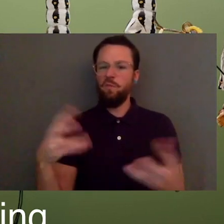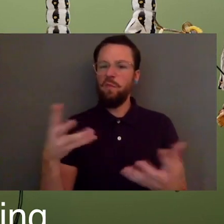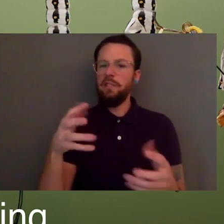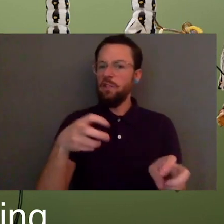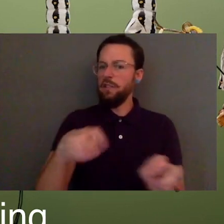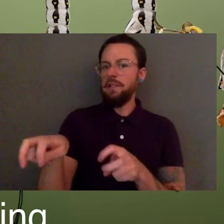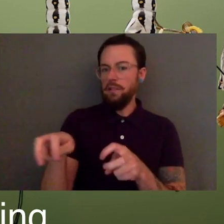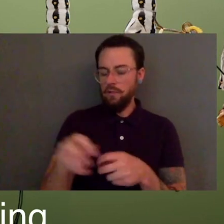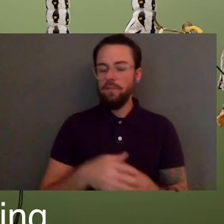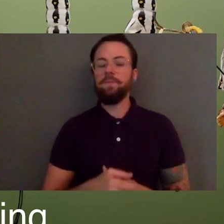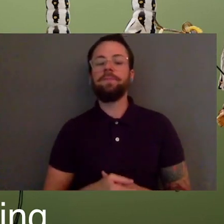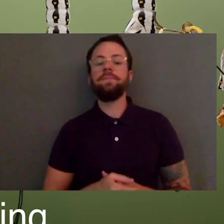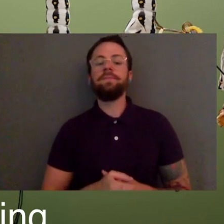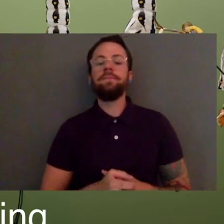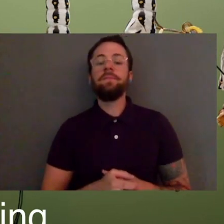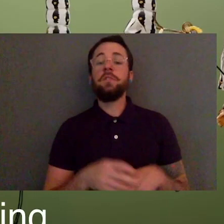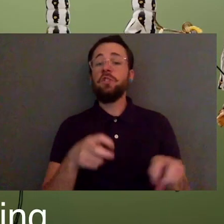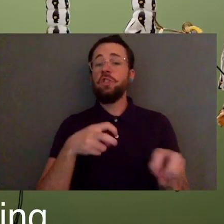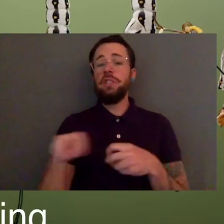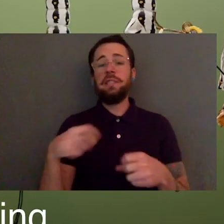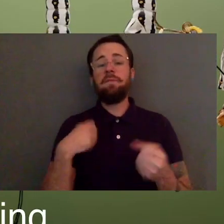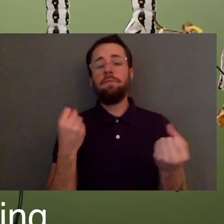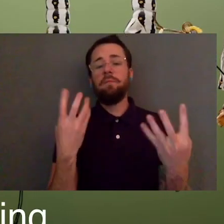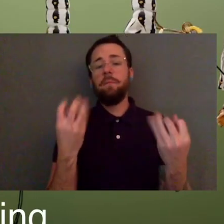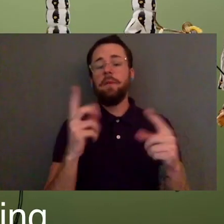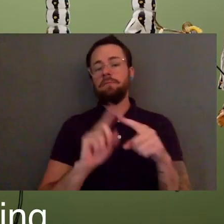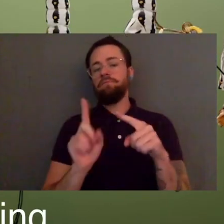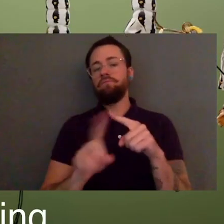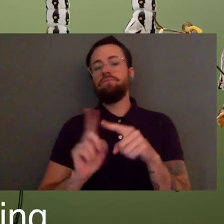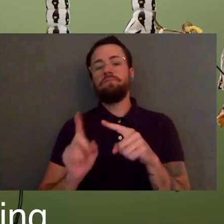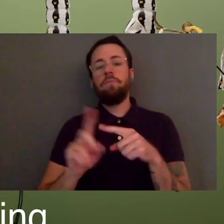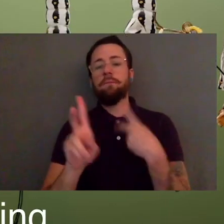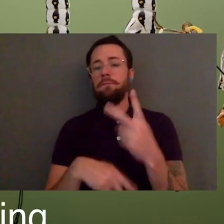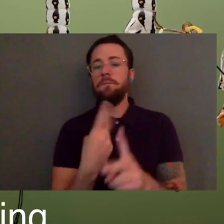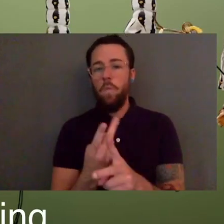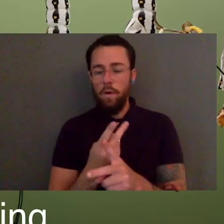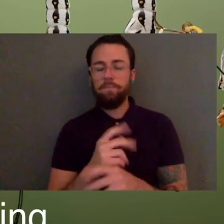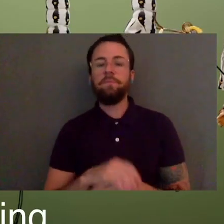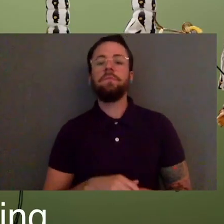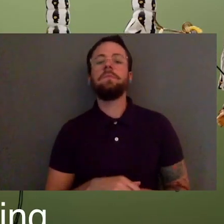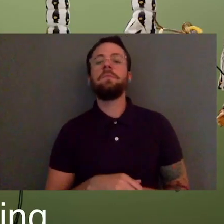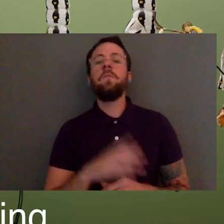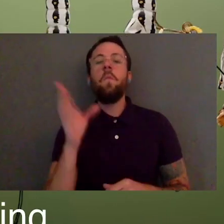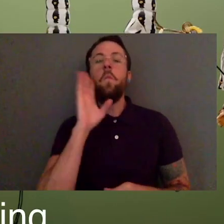I would like to talk about transitioning now.